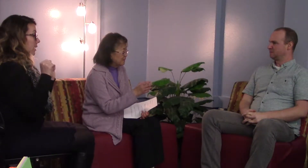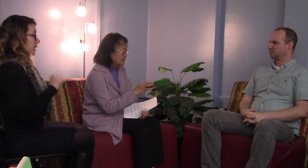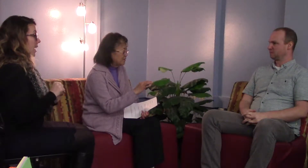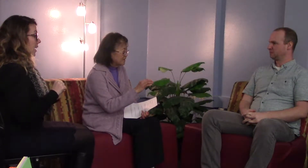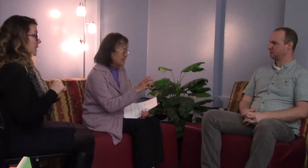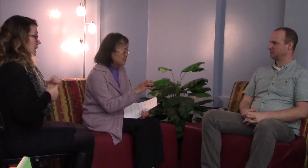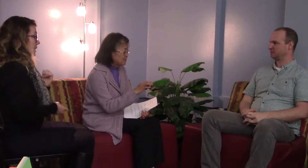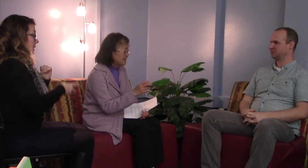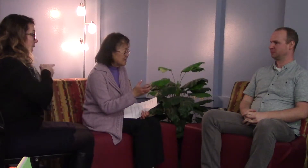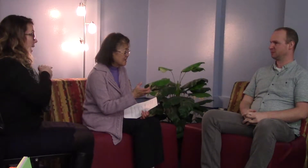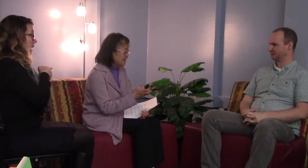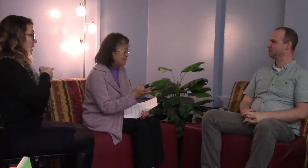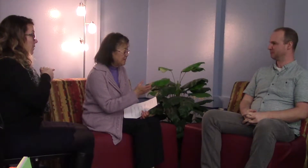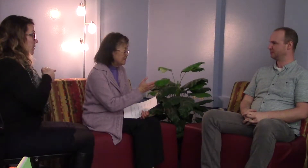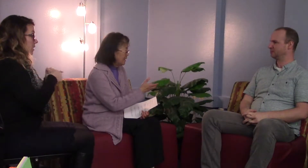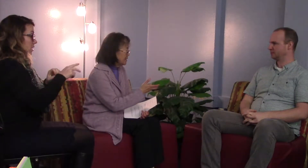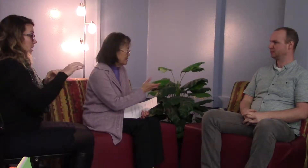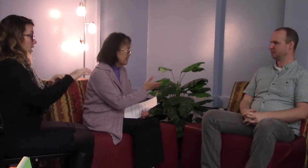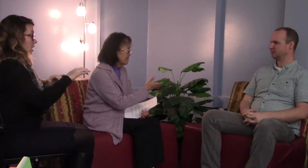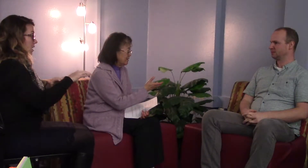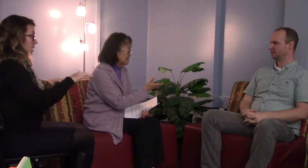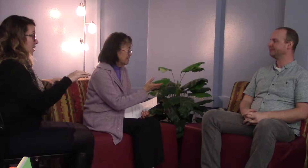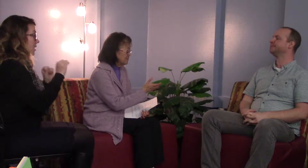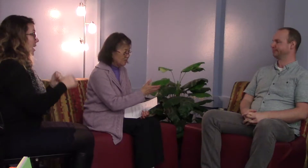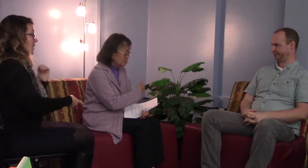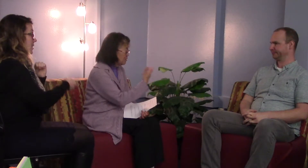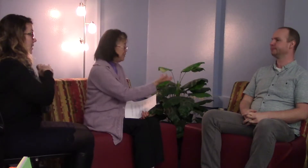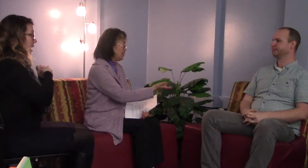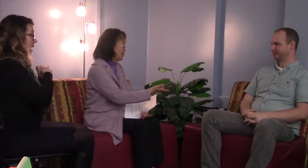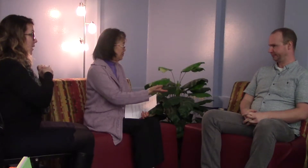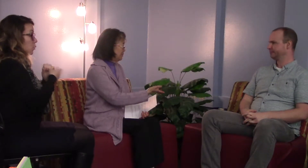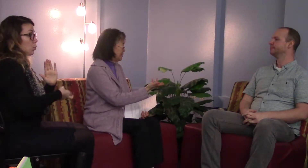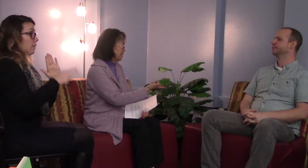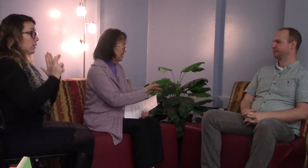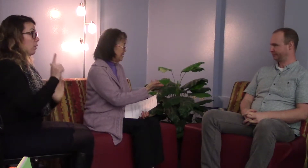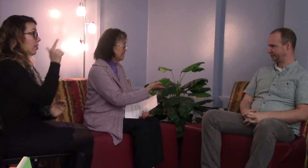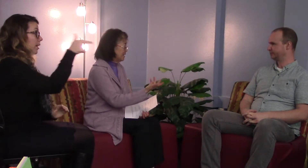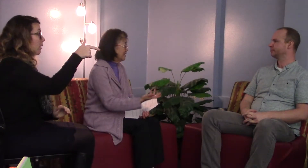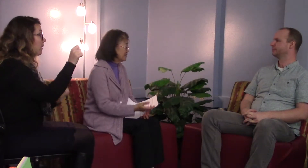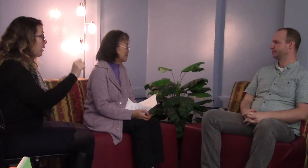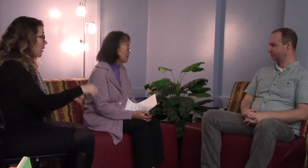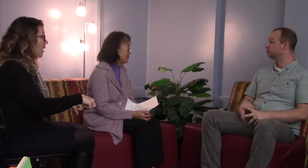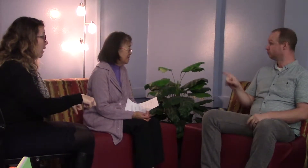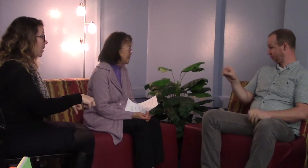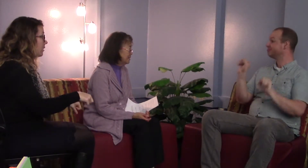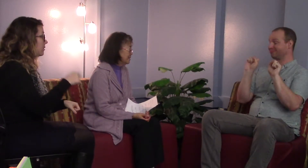whatever the captioner has typed to review again, kind of like a recording?